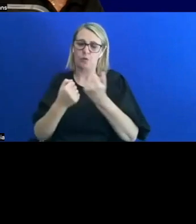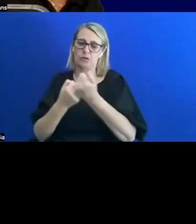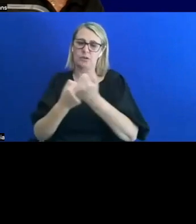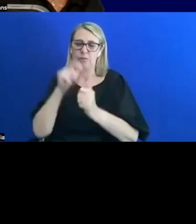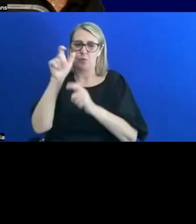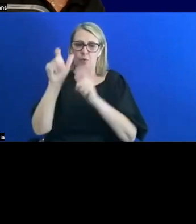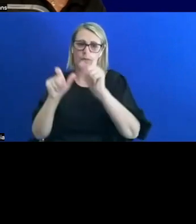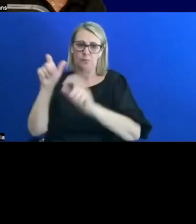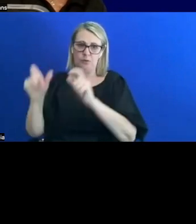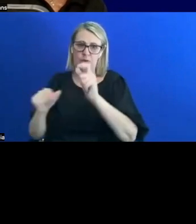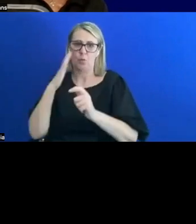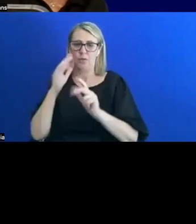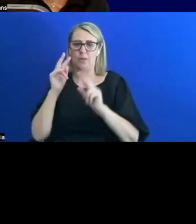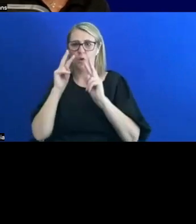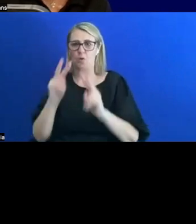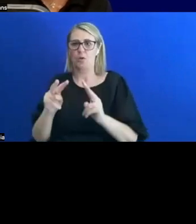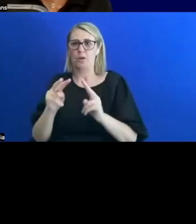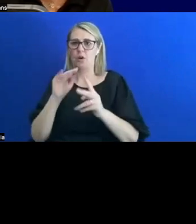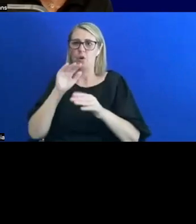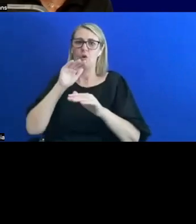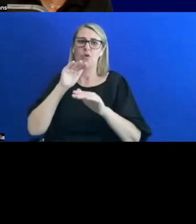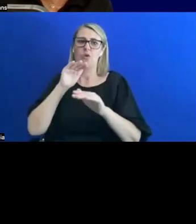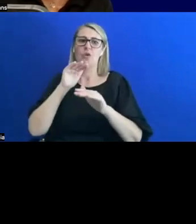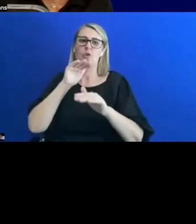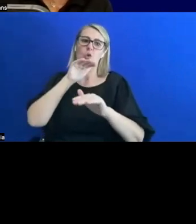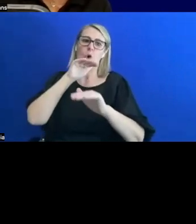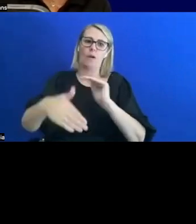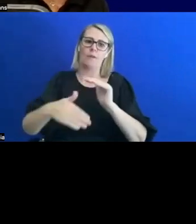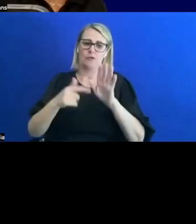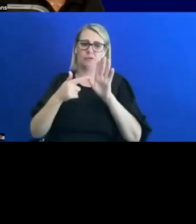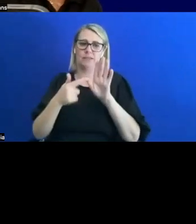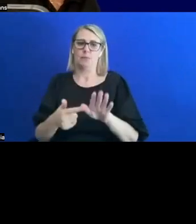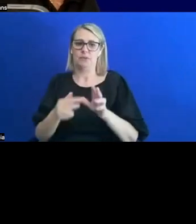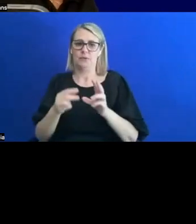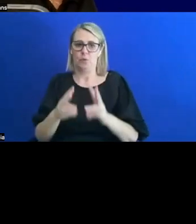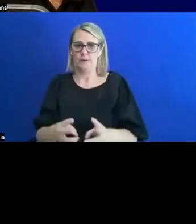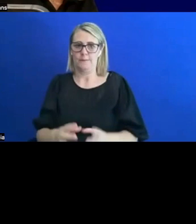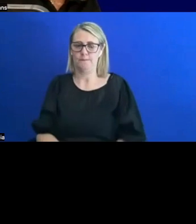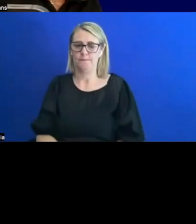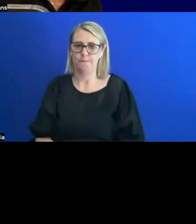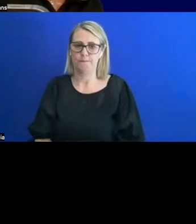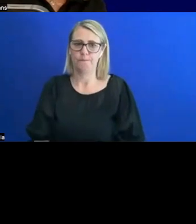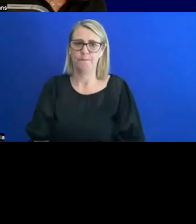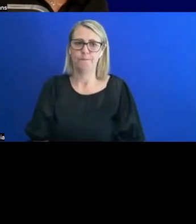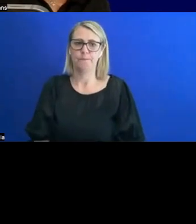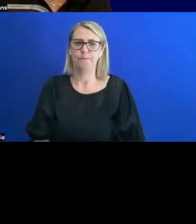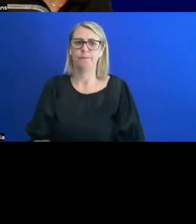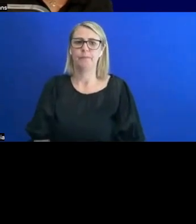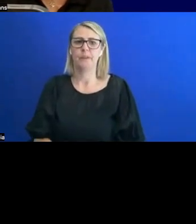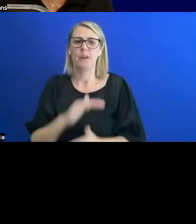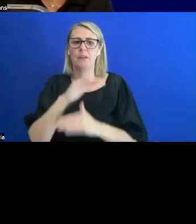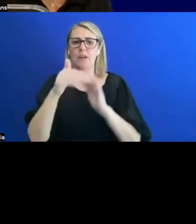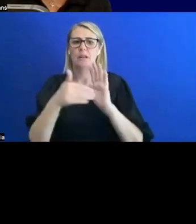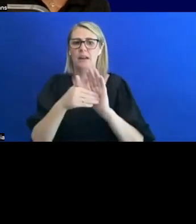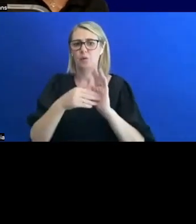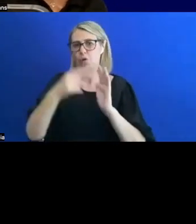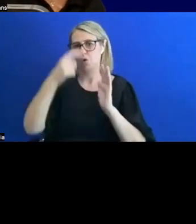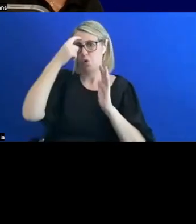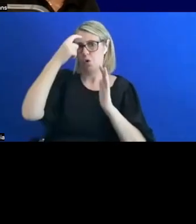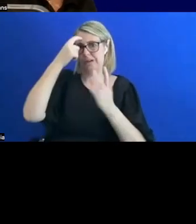they are looking at an over responsive state. The final one is called conscious acknowledgment and that